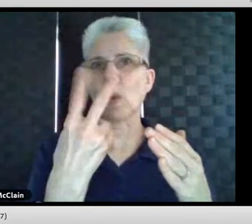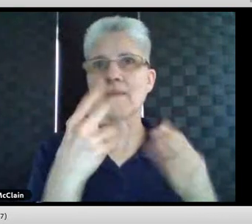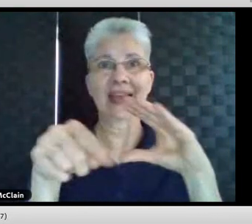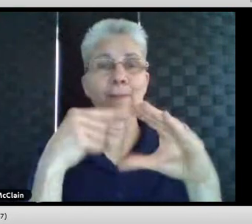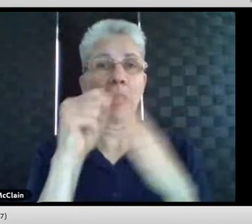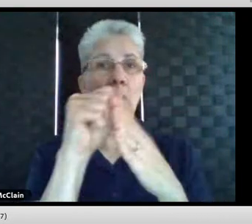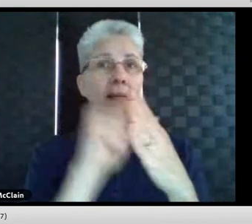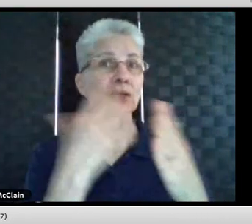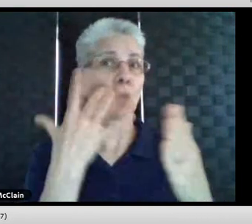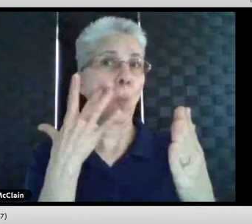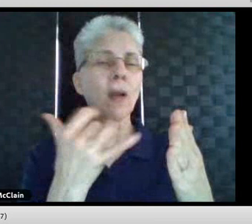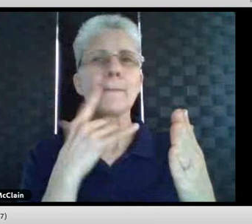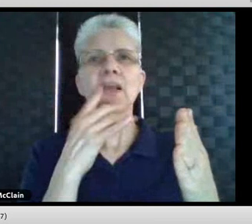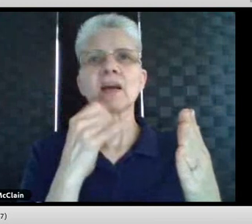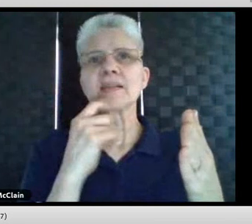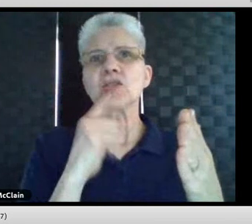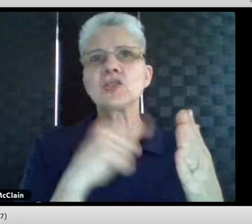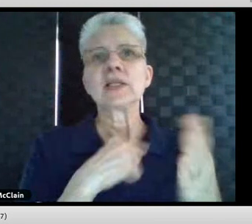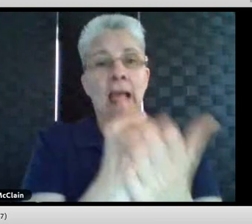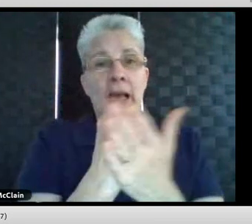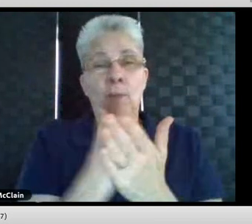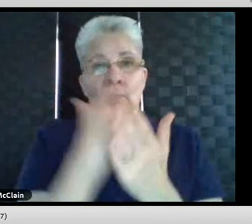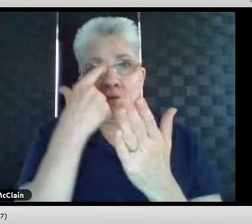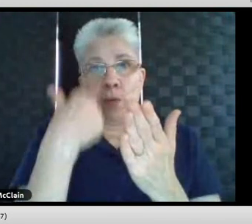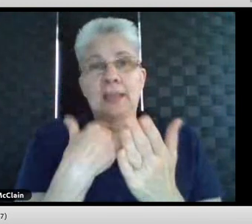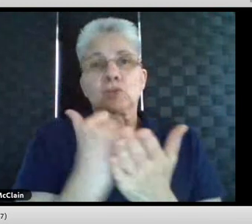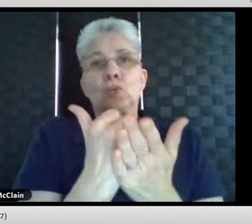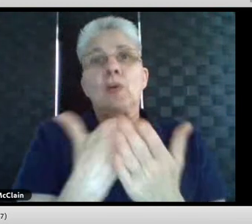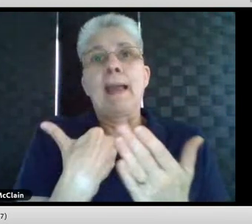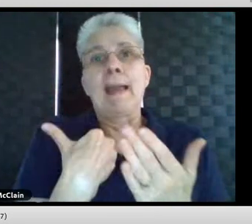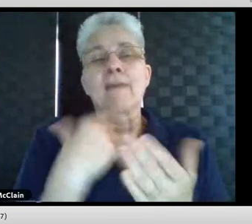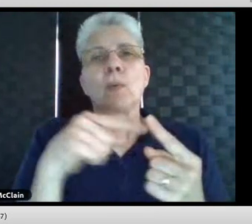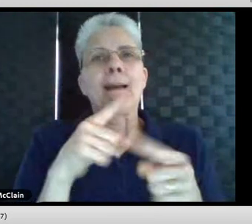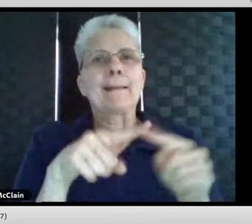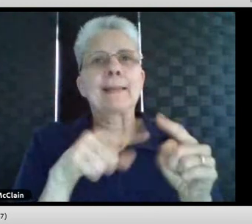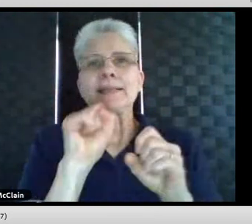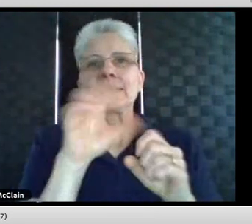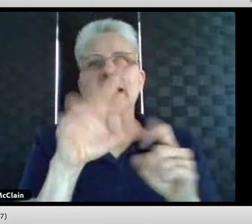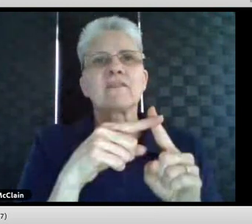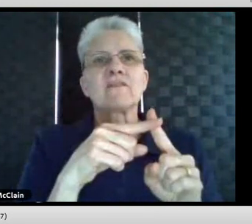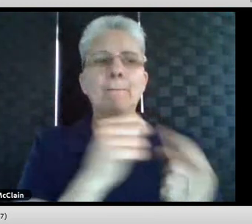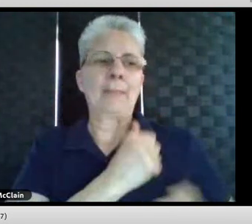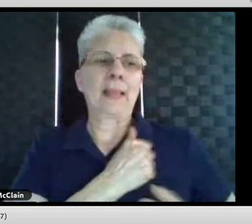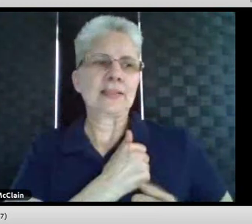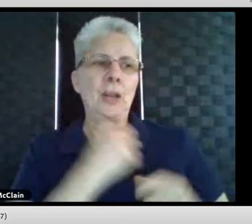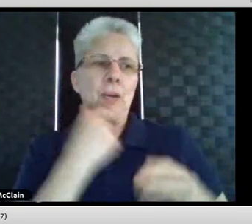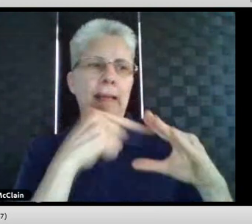because it's just super helpful to have those. When I can't send it from my military e-mail, I know I can use my Gmail.